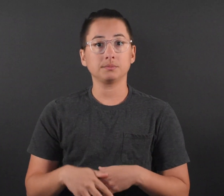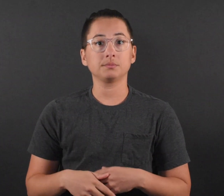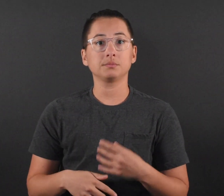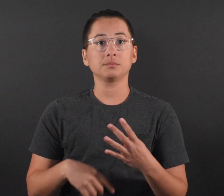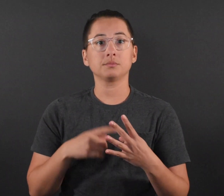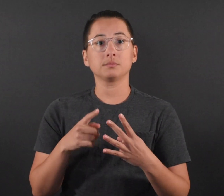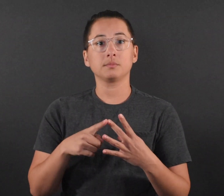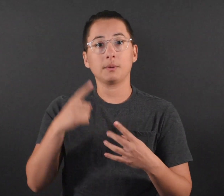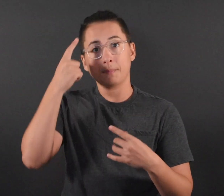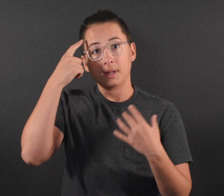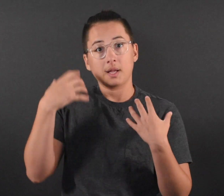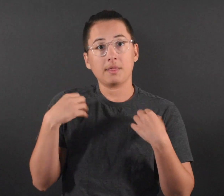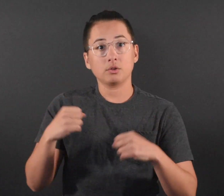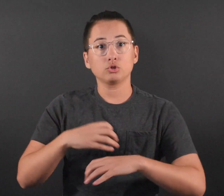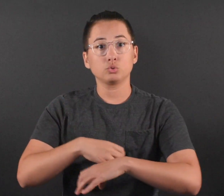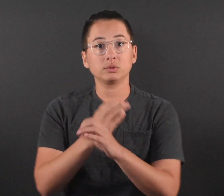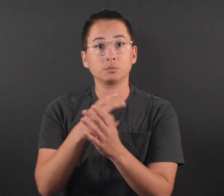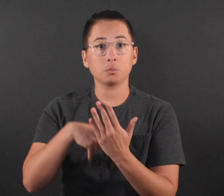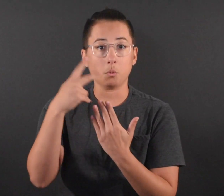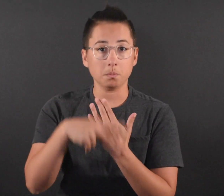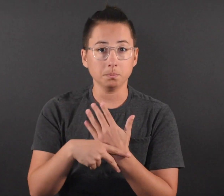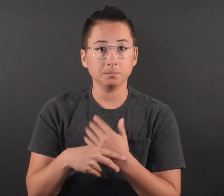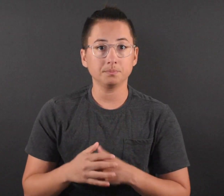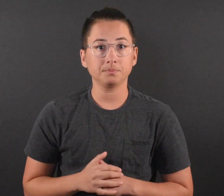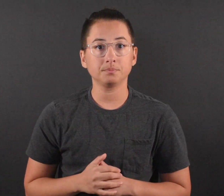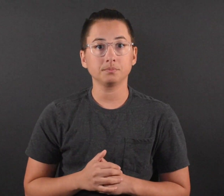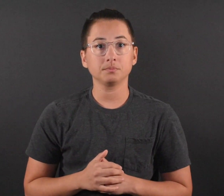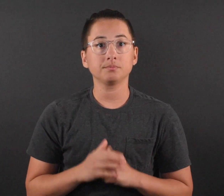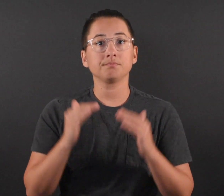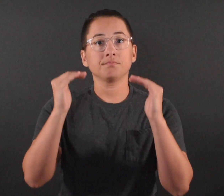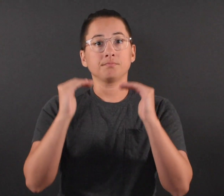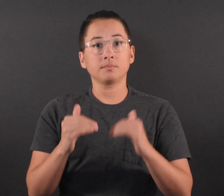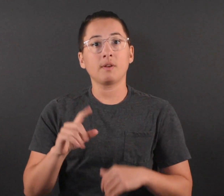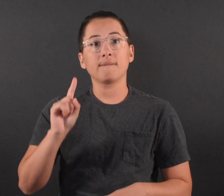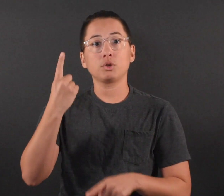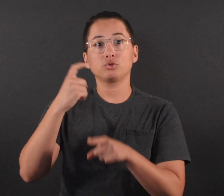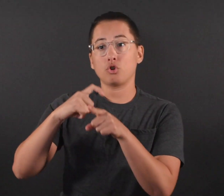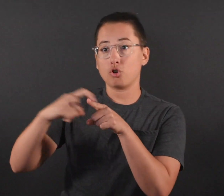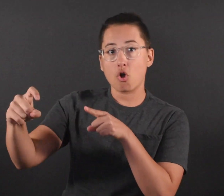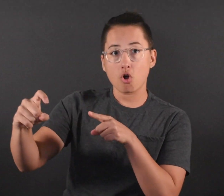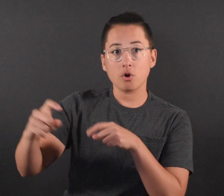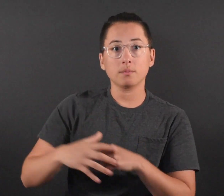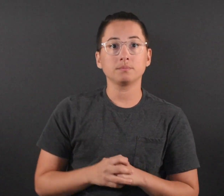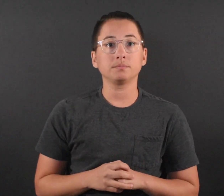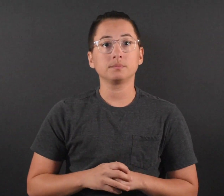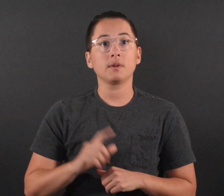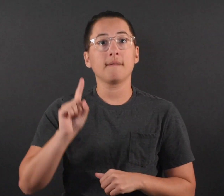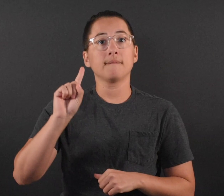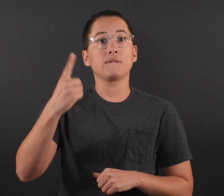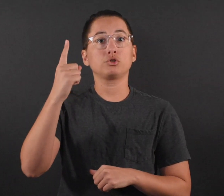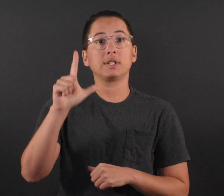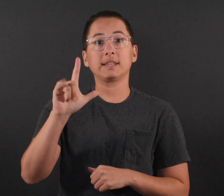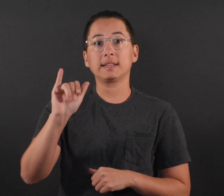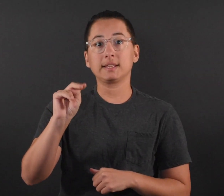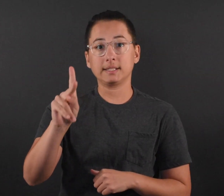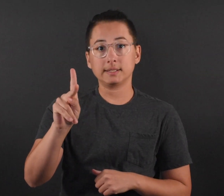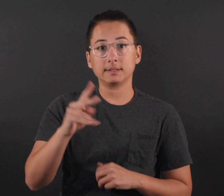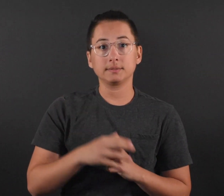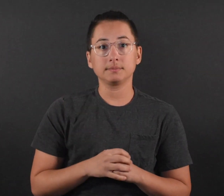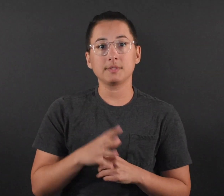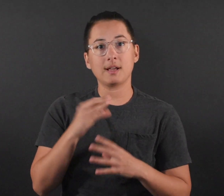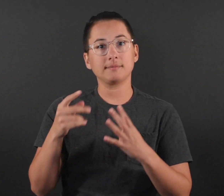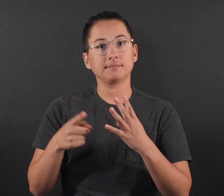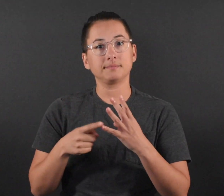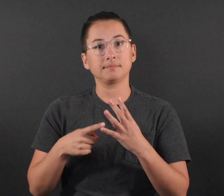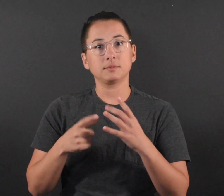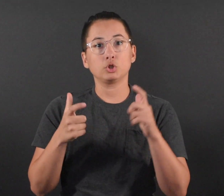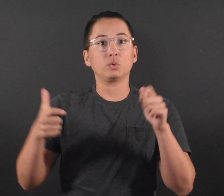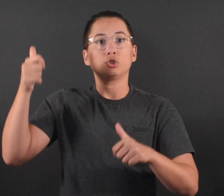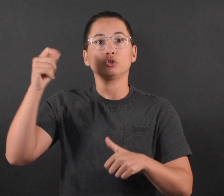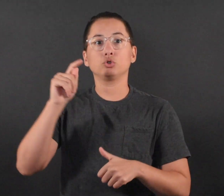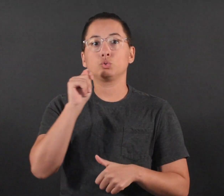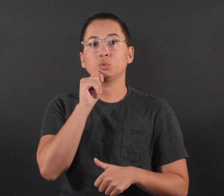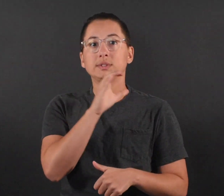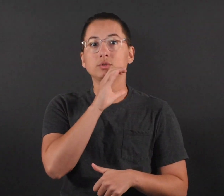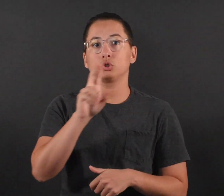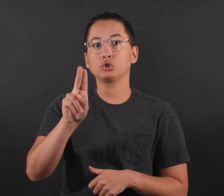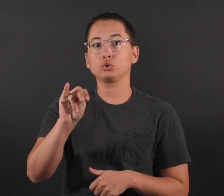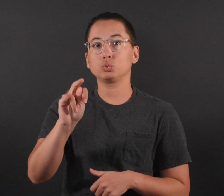Mental Health Crisis Program; First Call; FirstLink; and Greater Twin Cities United Way.